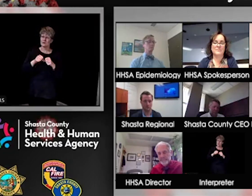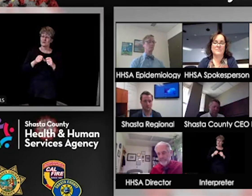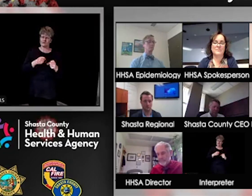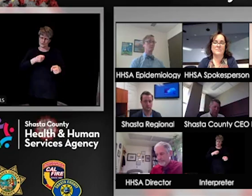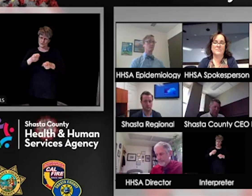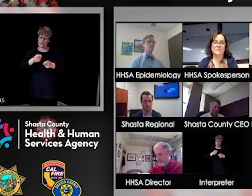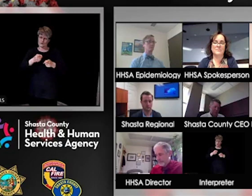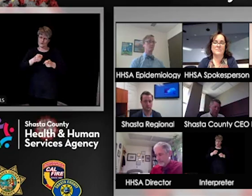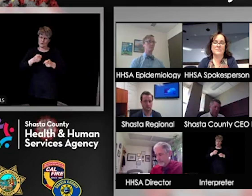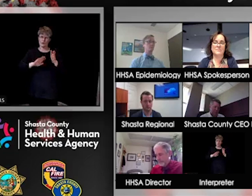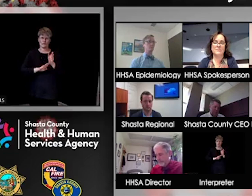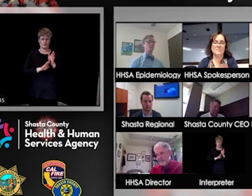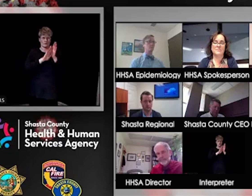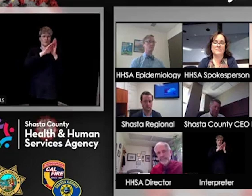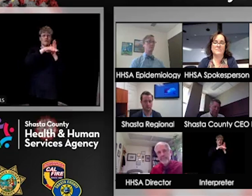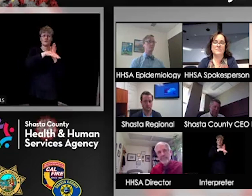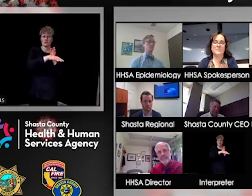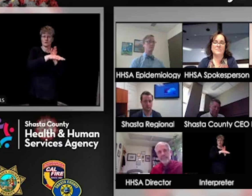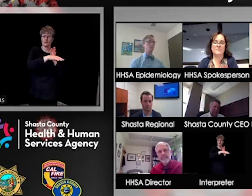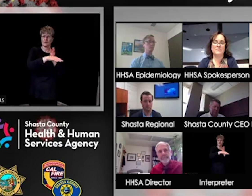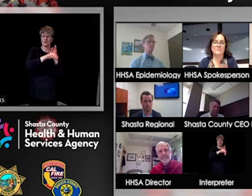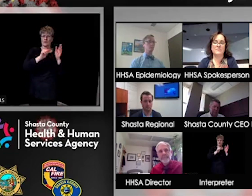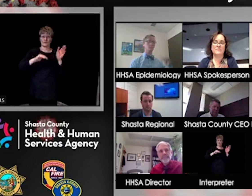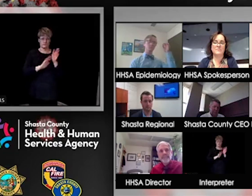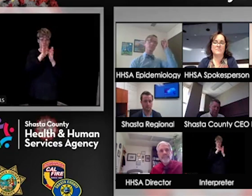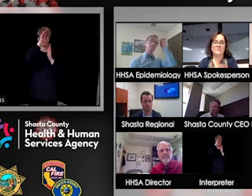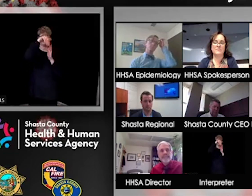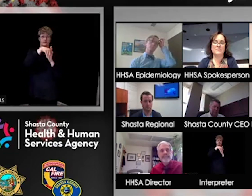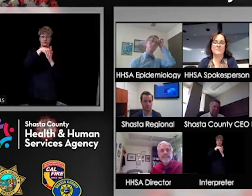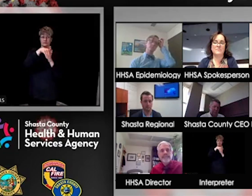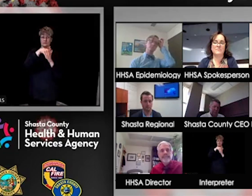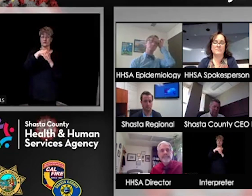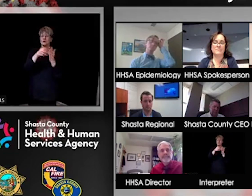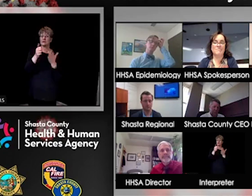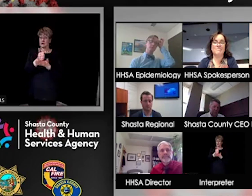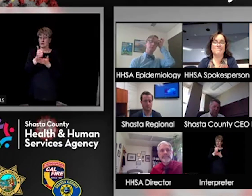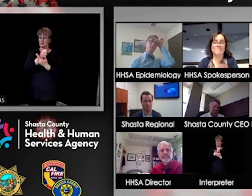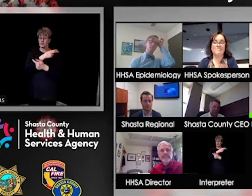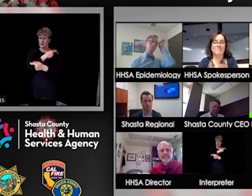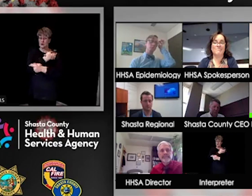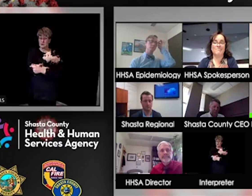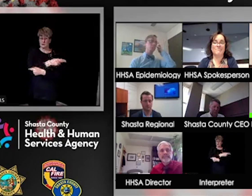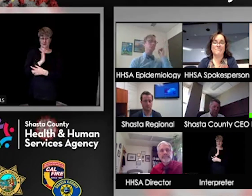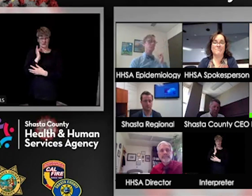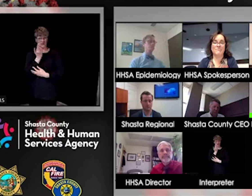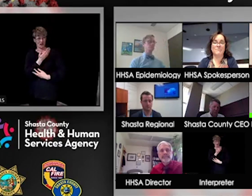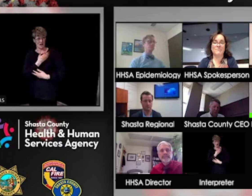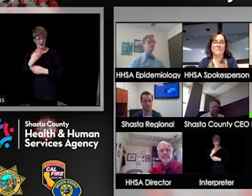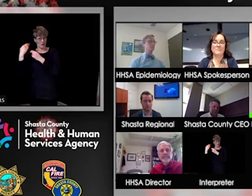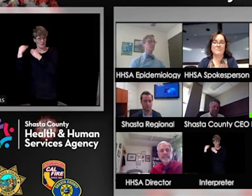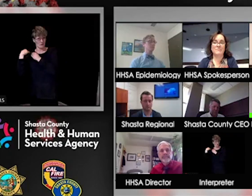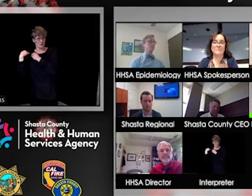control that factor? Then is it up to us to keep the surge away? That's an excellent question